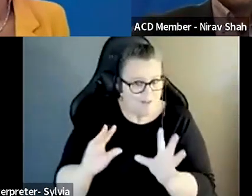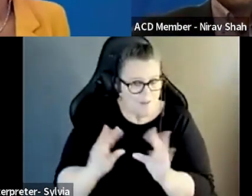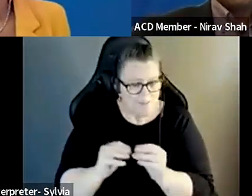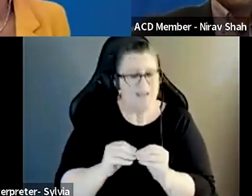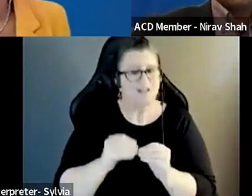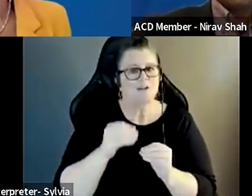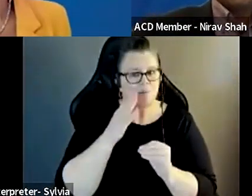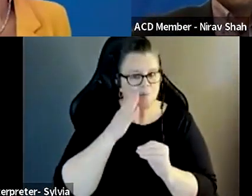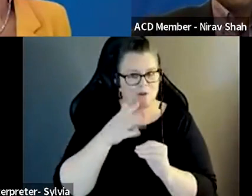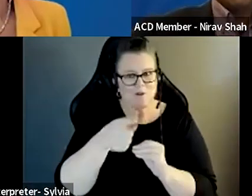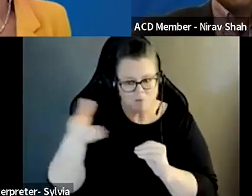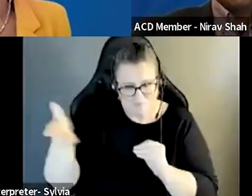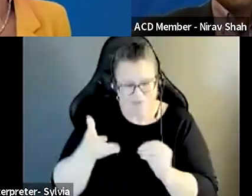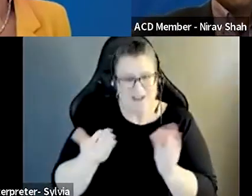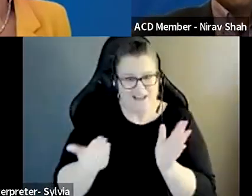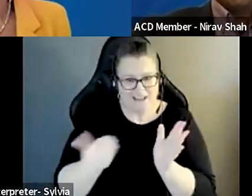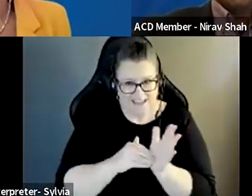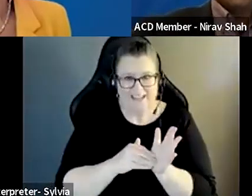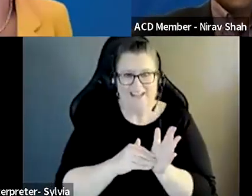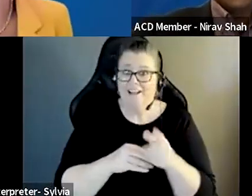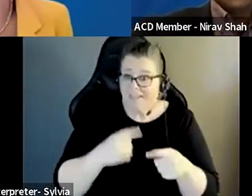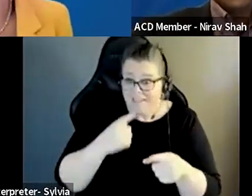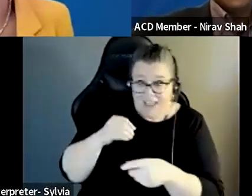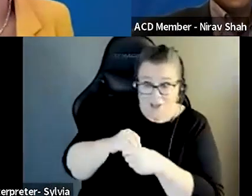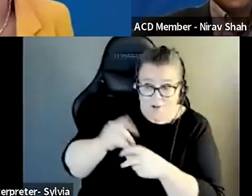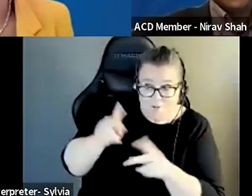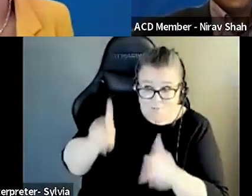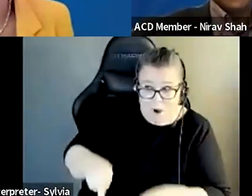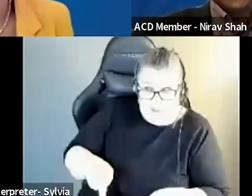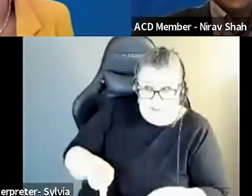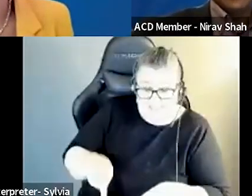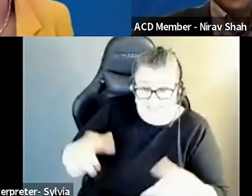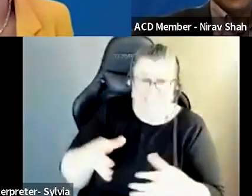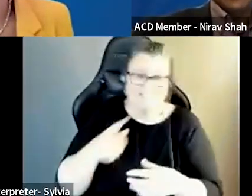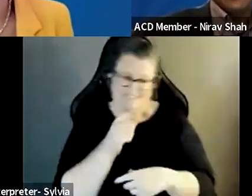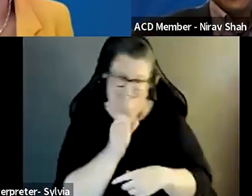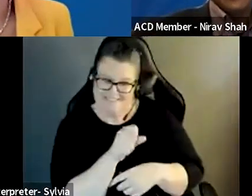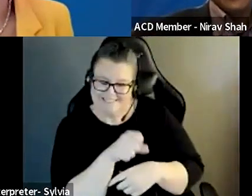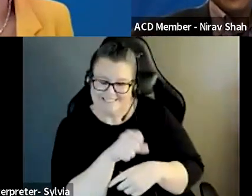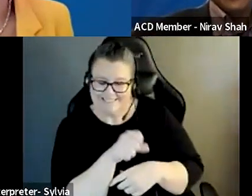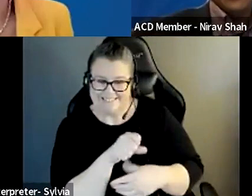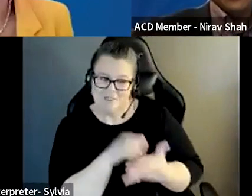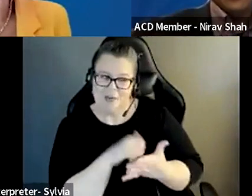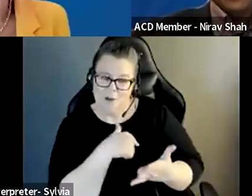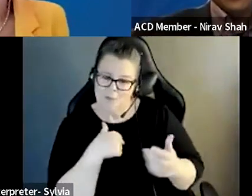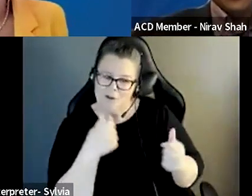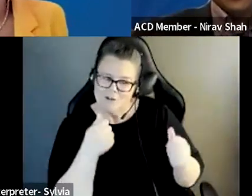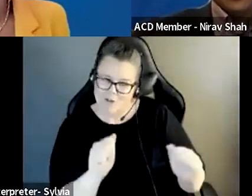And we're happy to [overlapping] -- In person? In person, yes, that's what we're trying on, and I'm looking forward to it.